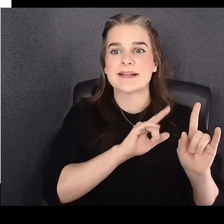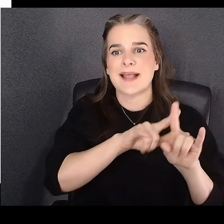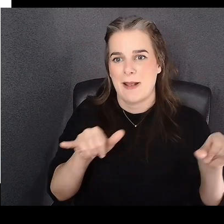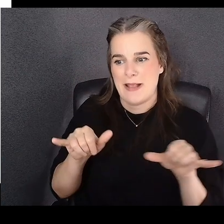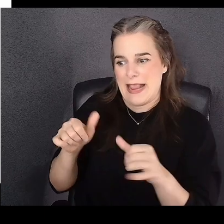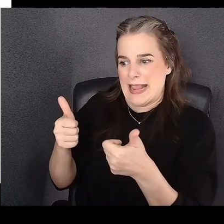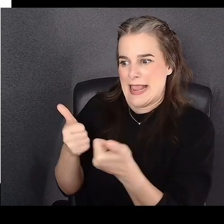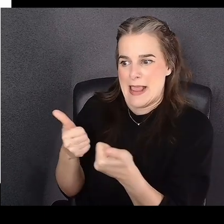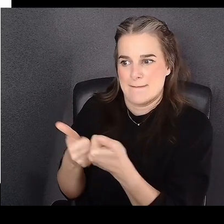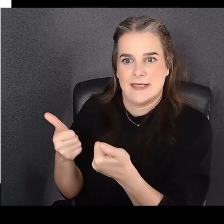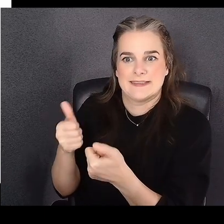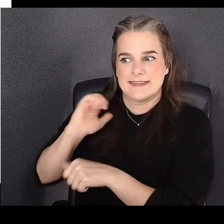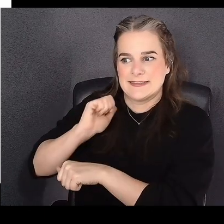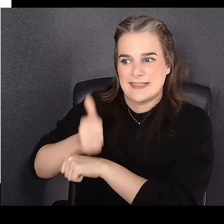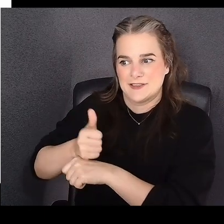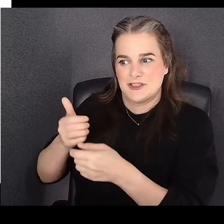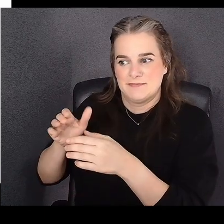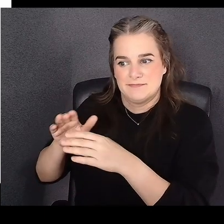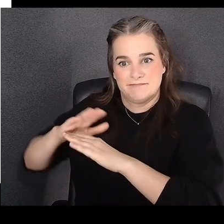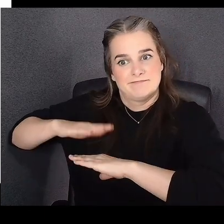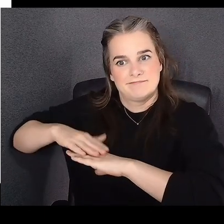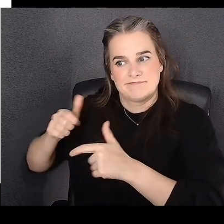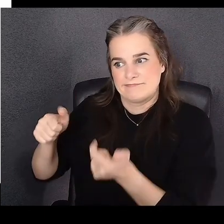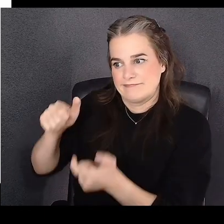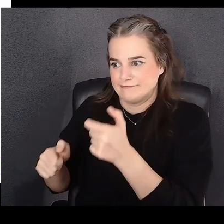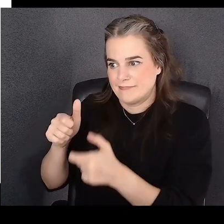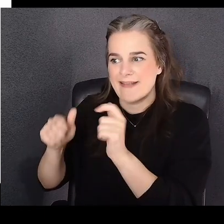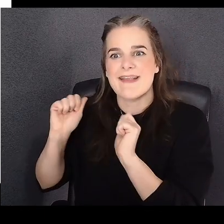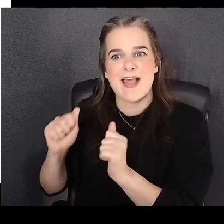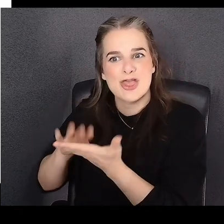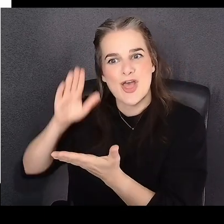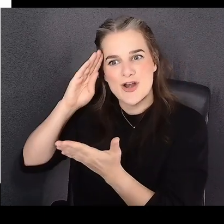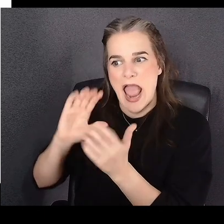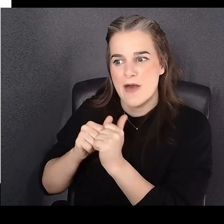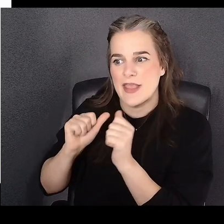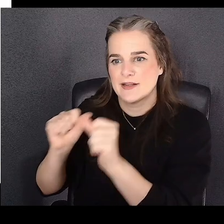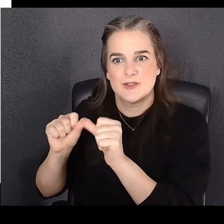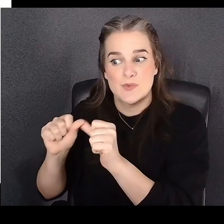to learn about how they can continue gaming as well.